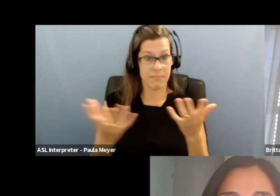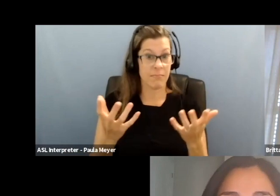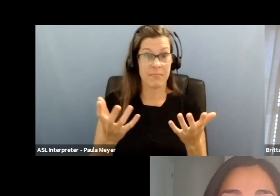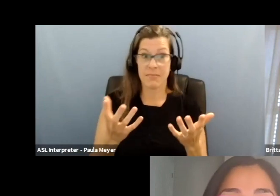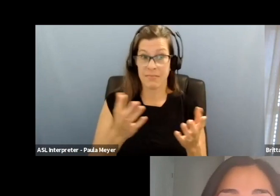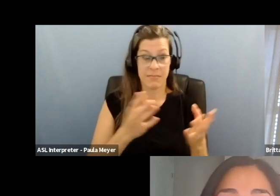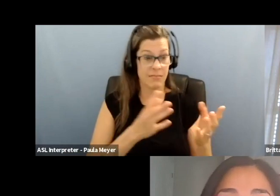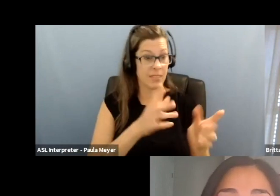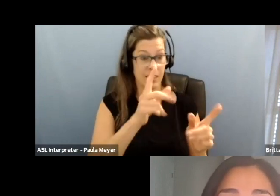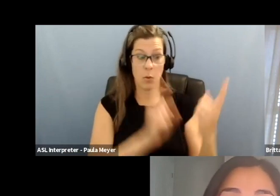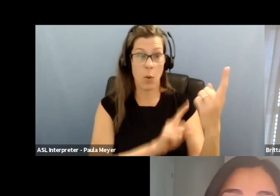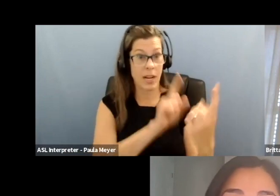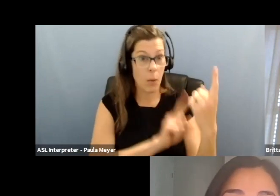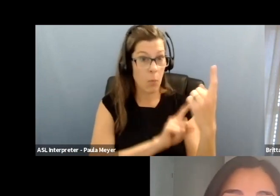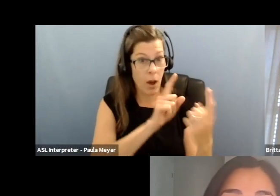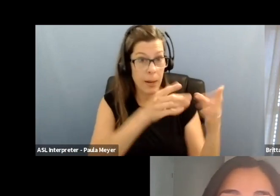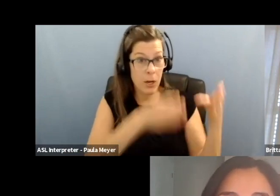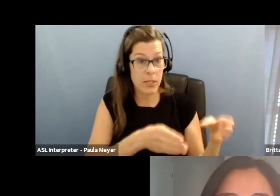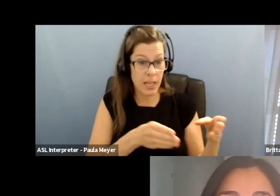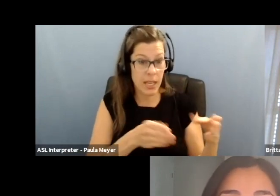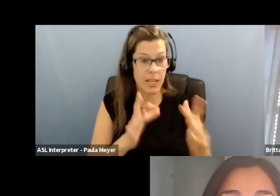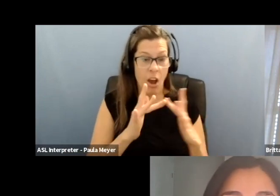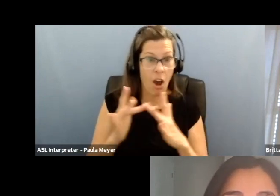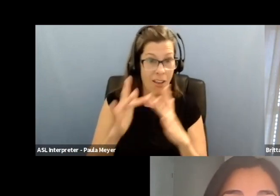virtual, whether it's recorded and publicly shared